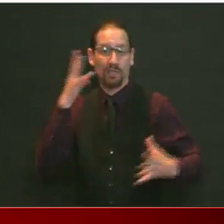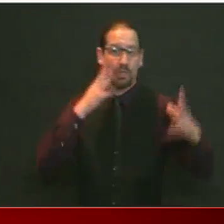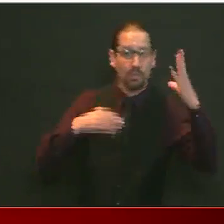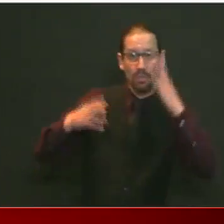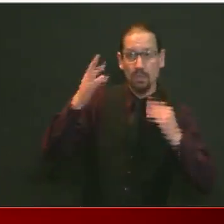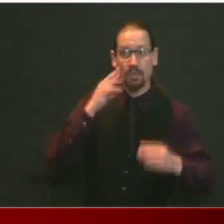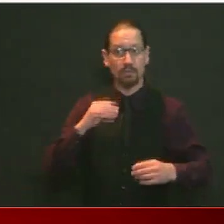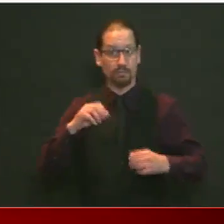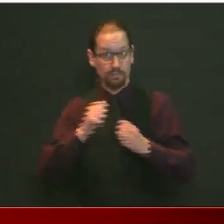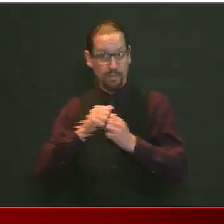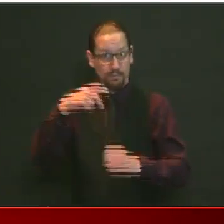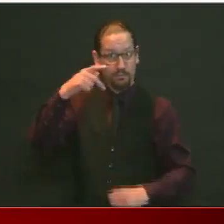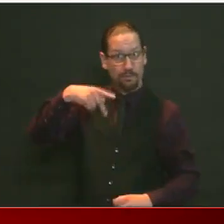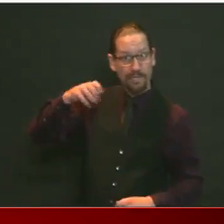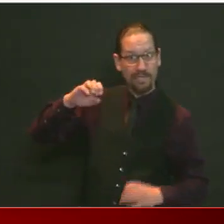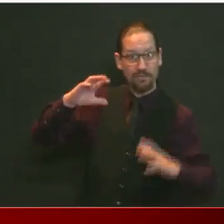THEY'RE CERTIFIED NURSING ASSISTANTS, THEY'RE NOT